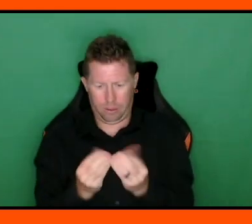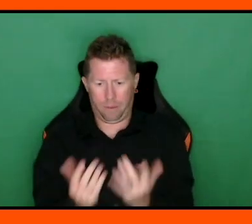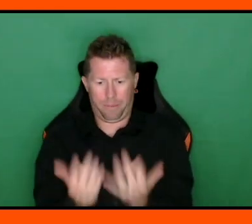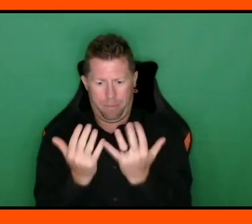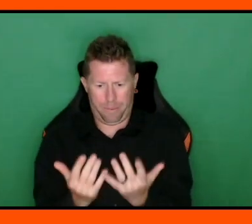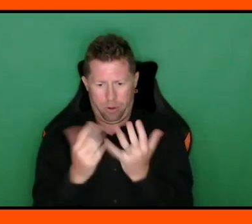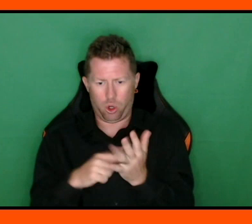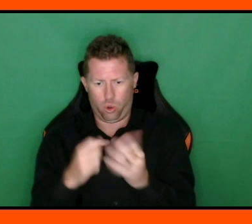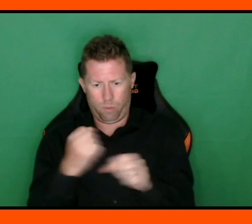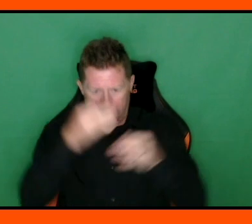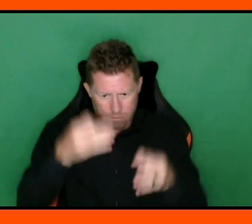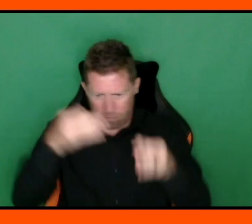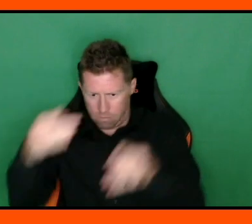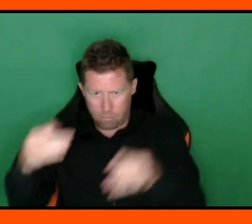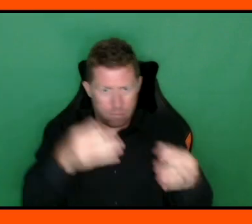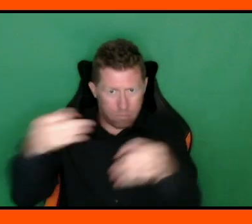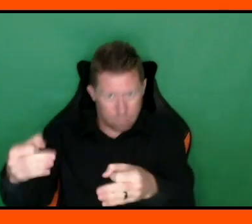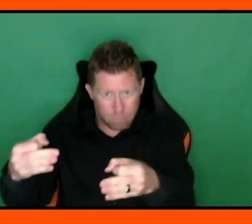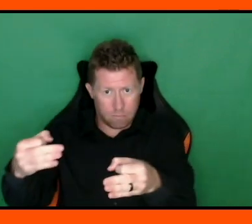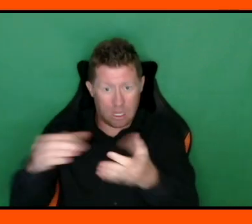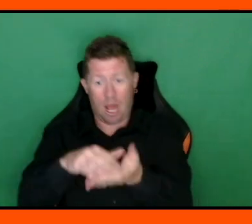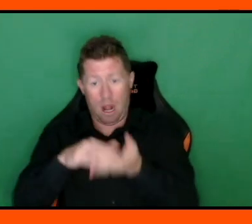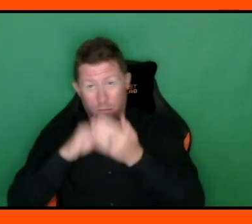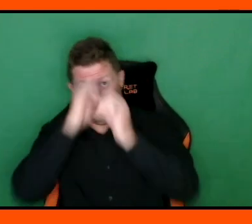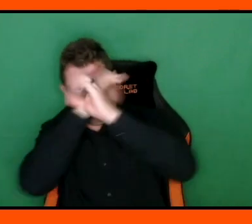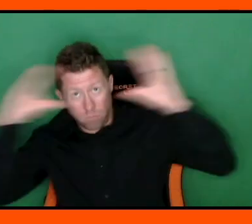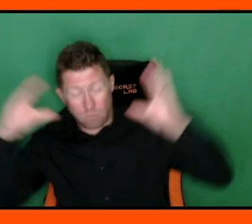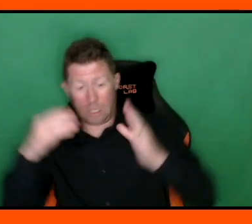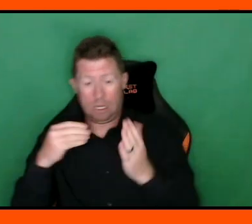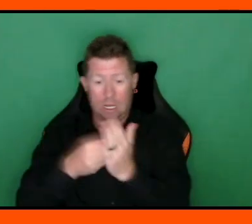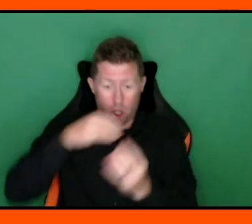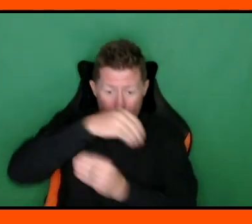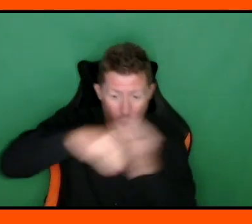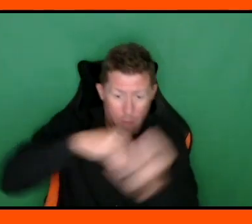We produce data on the economy, people, industry, labour,